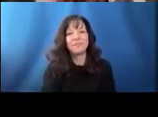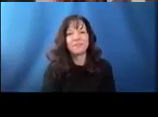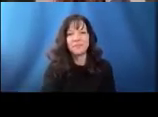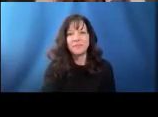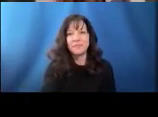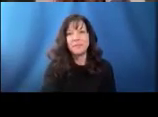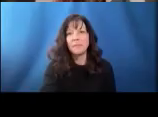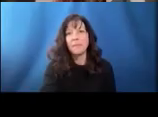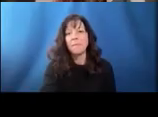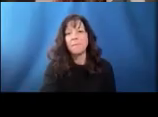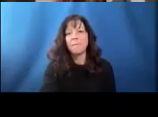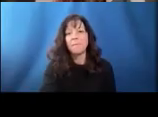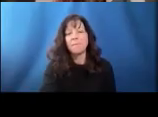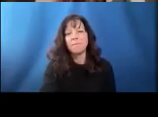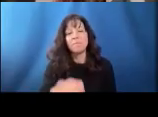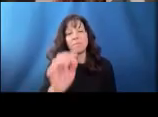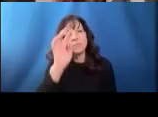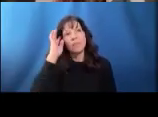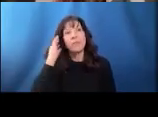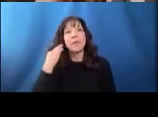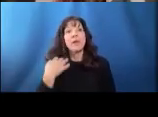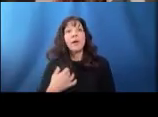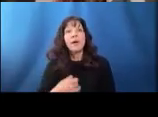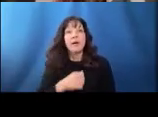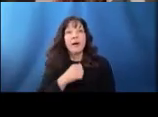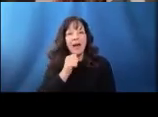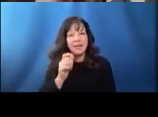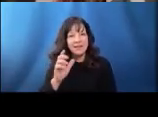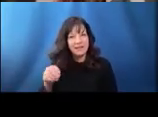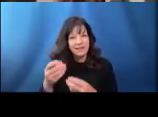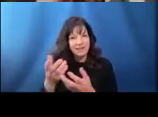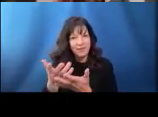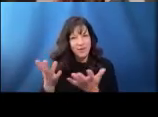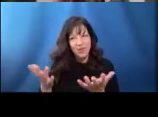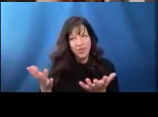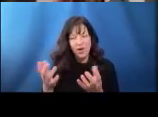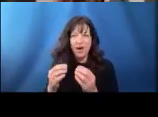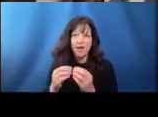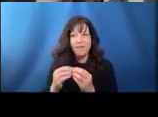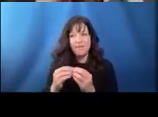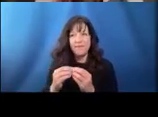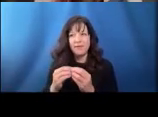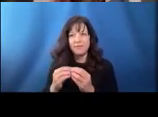Erin Forward: So I didn't give you all much background behind